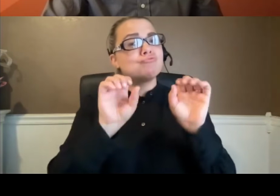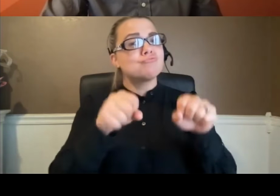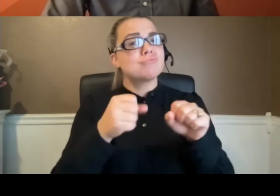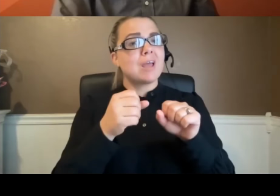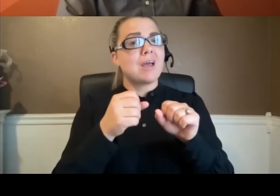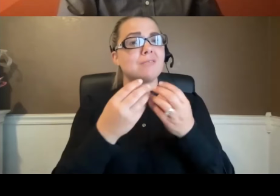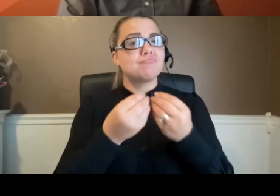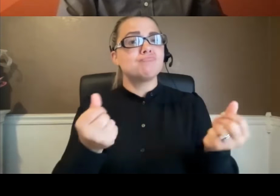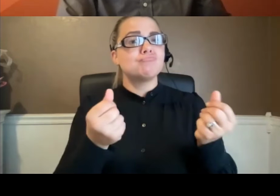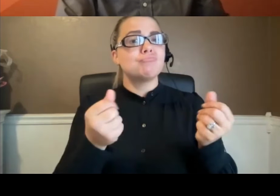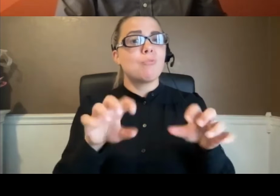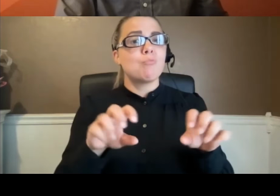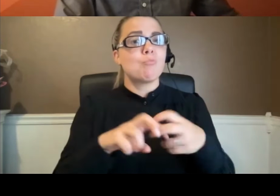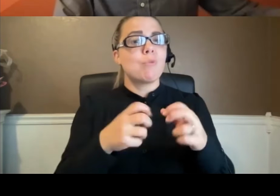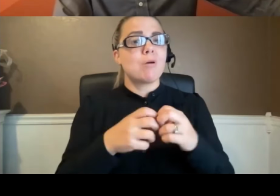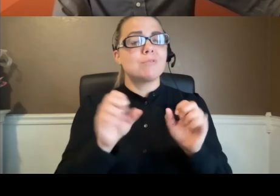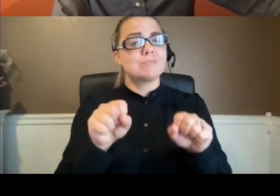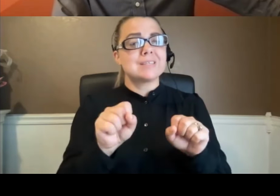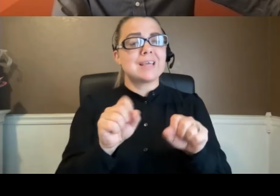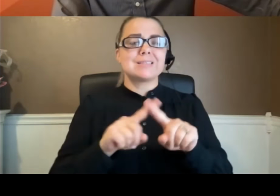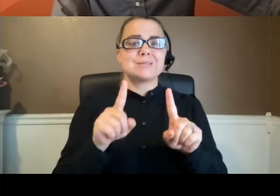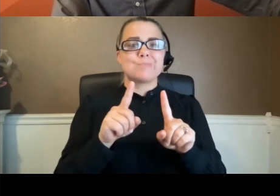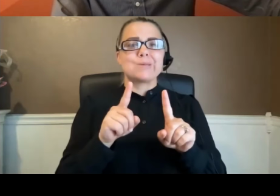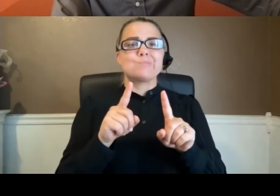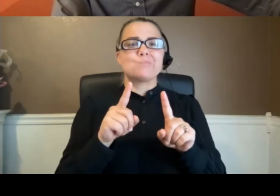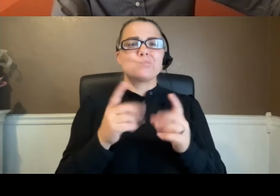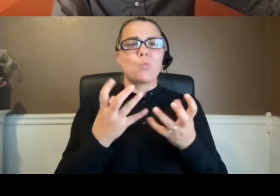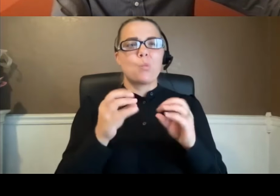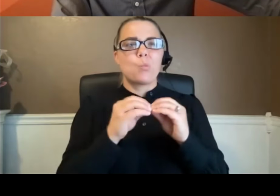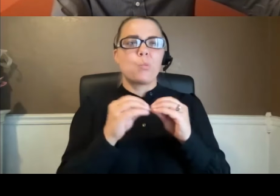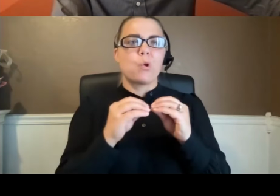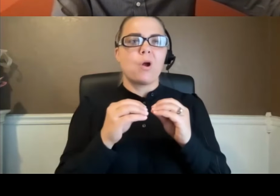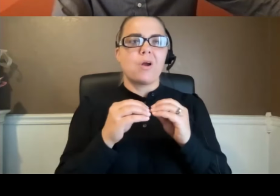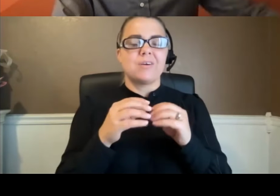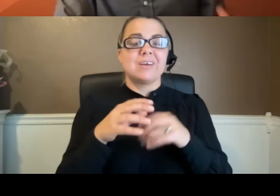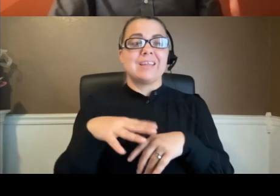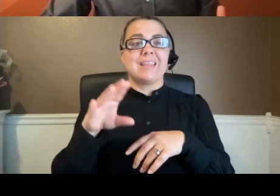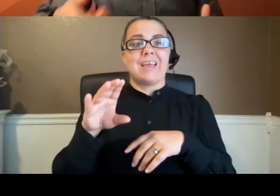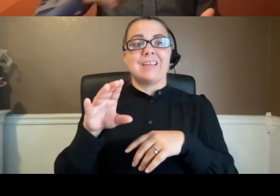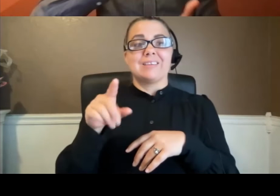I've opened up with who uses this technique brilliantly in her classrooms, still has to